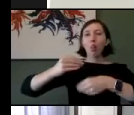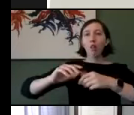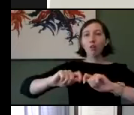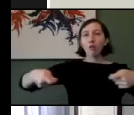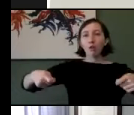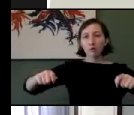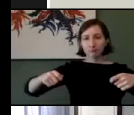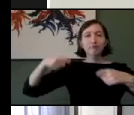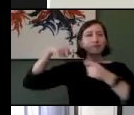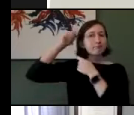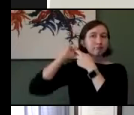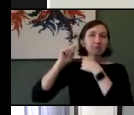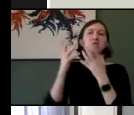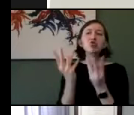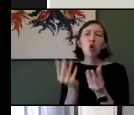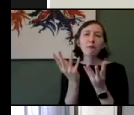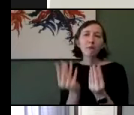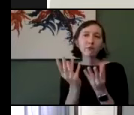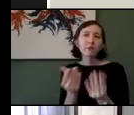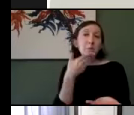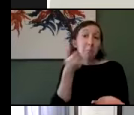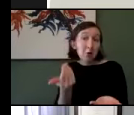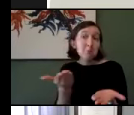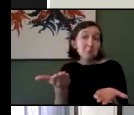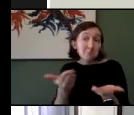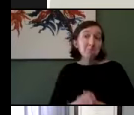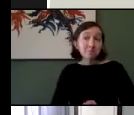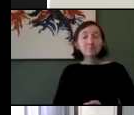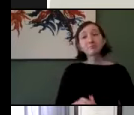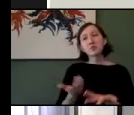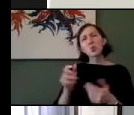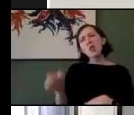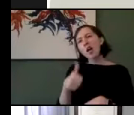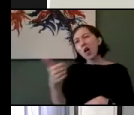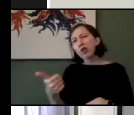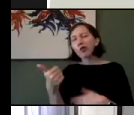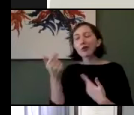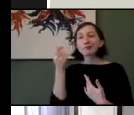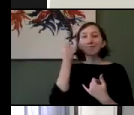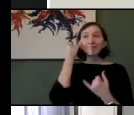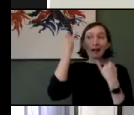so tips to elastic and alternative ways.